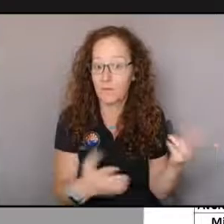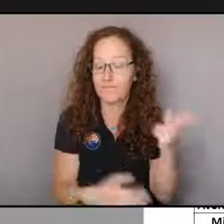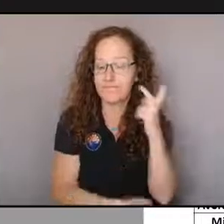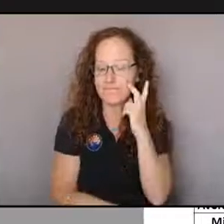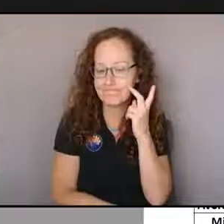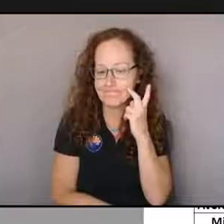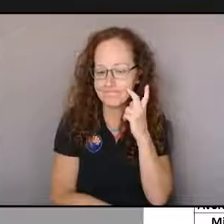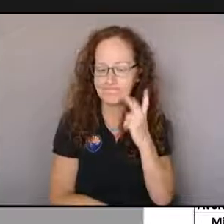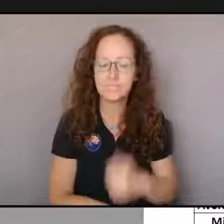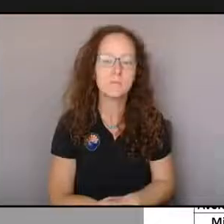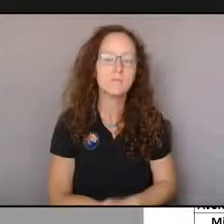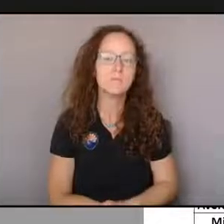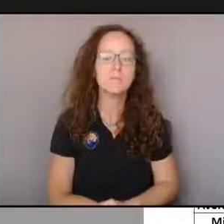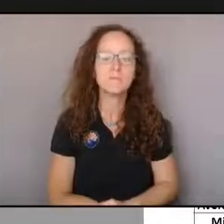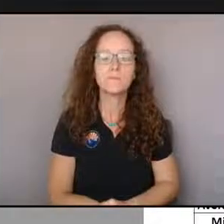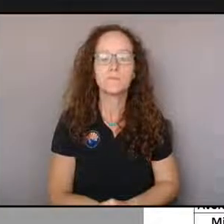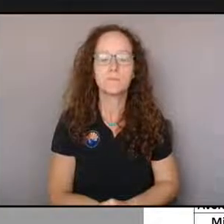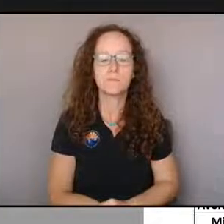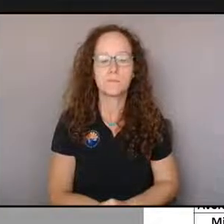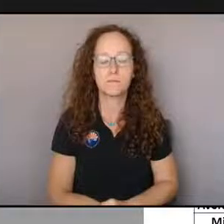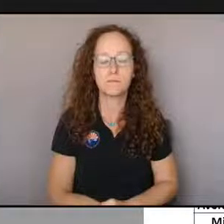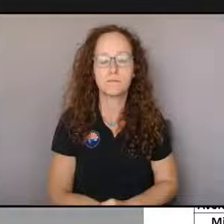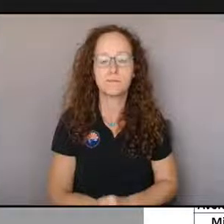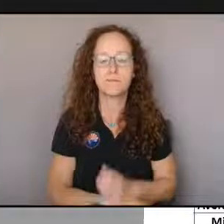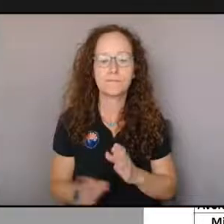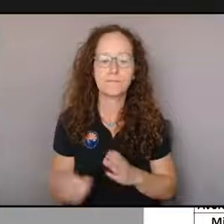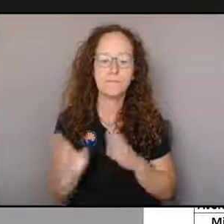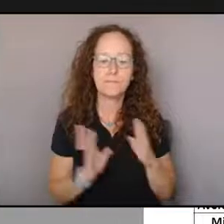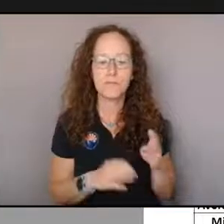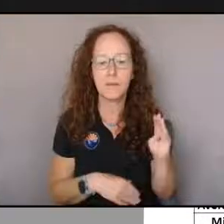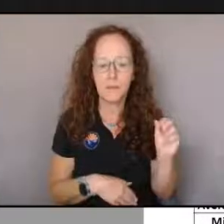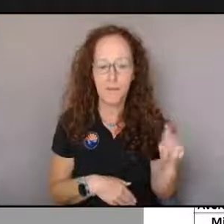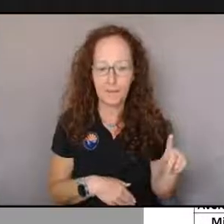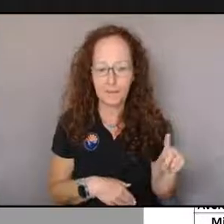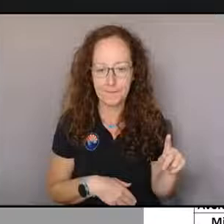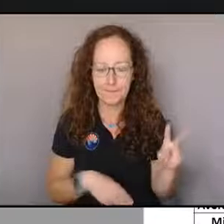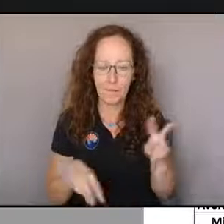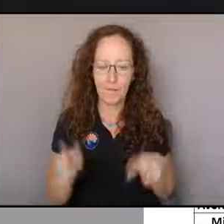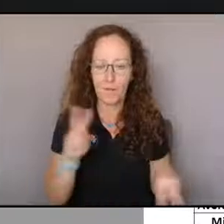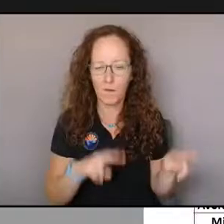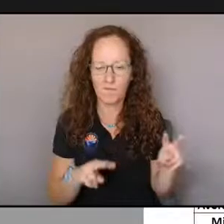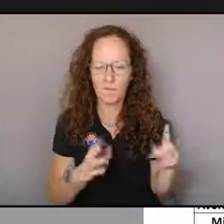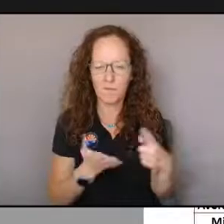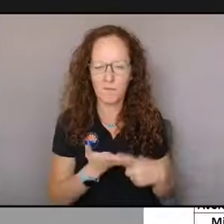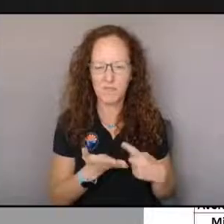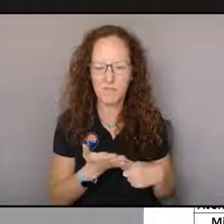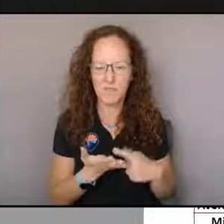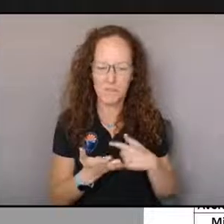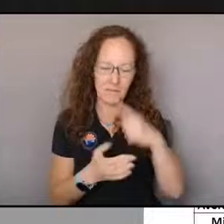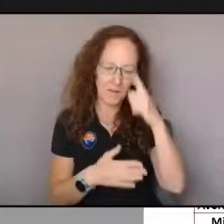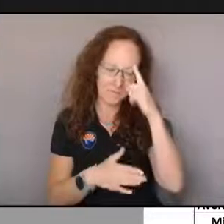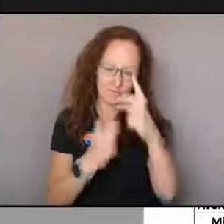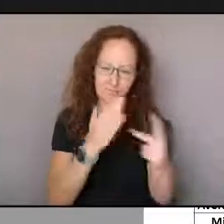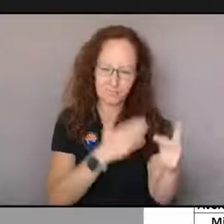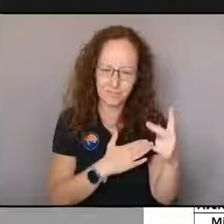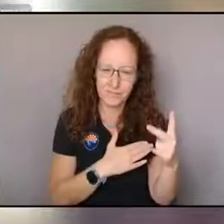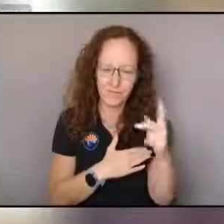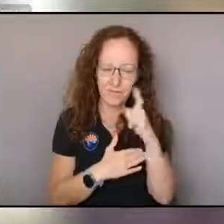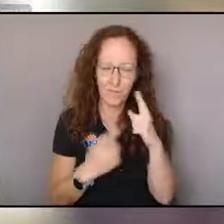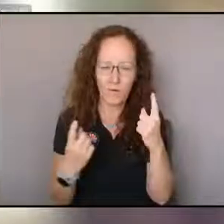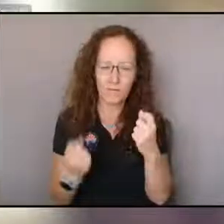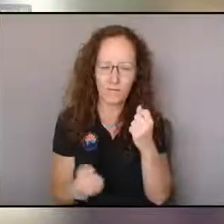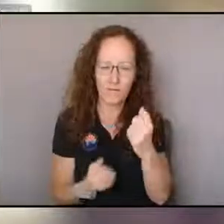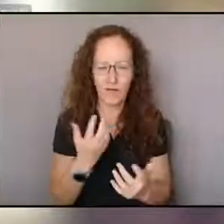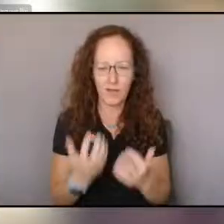LET'S GO AHEAD AND TAKE A LOOK AT THE MAP SO WE CAN